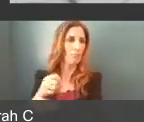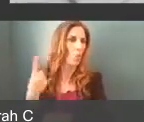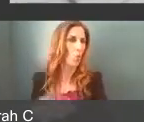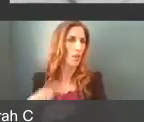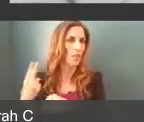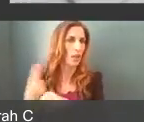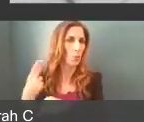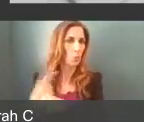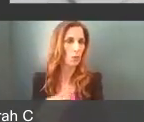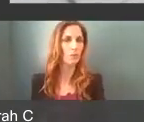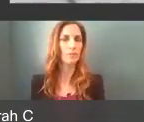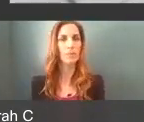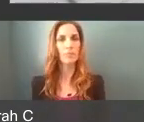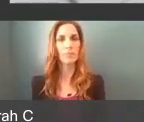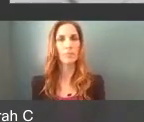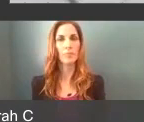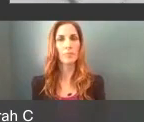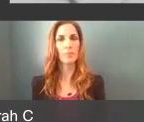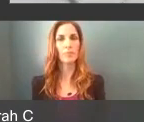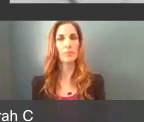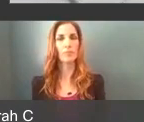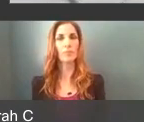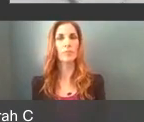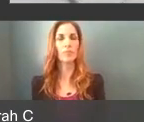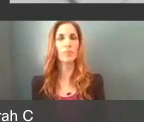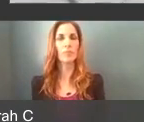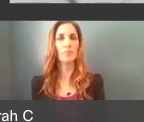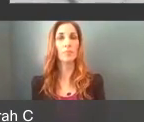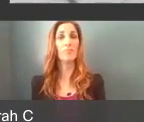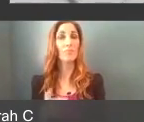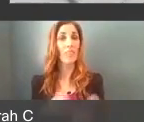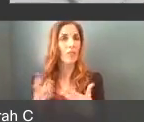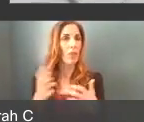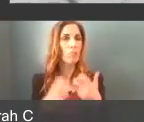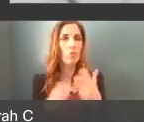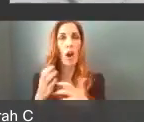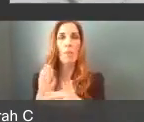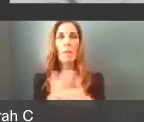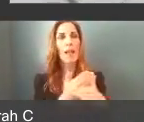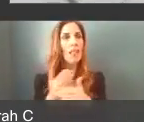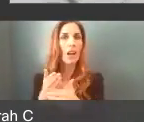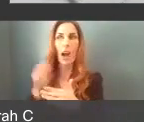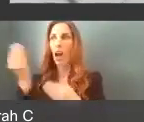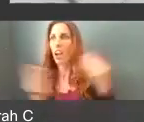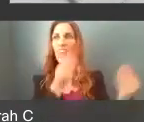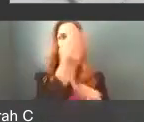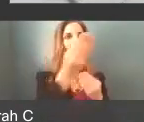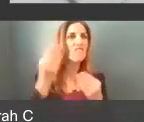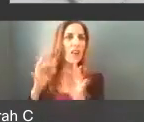allow us to eliminate the link-sharing issues and prevent individuals from jumping the line.